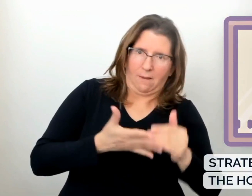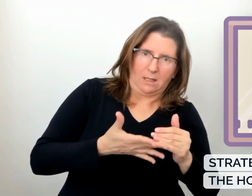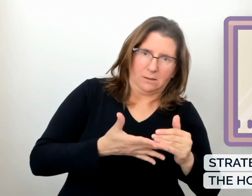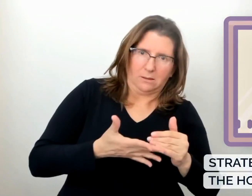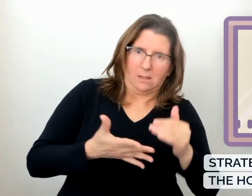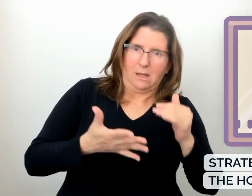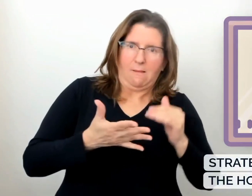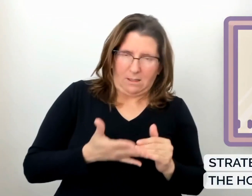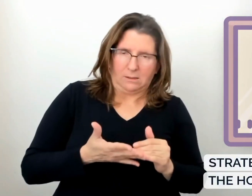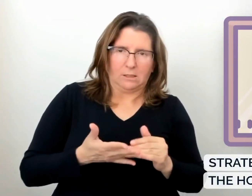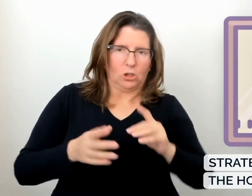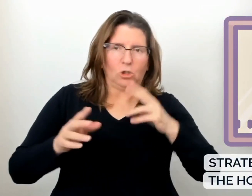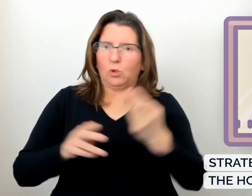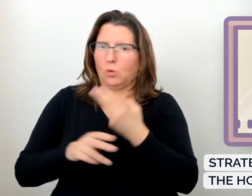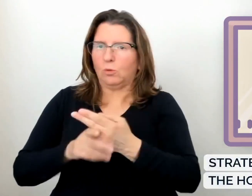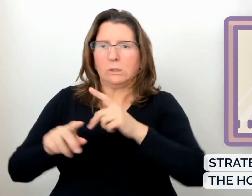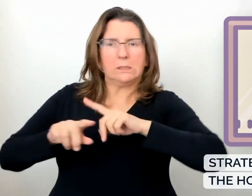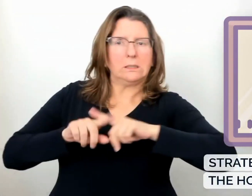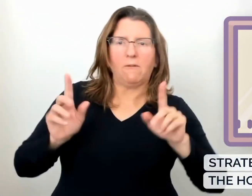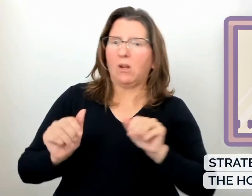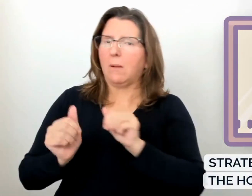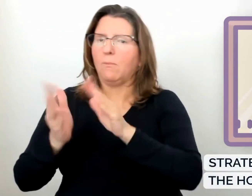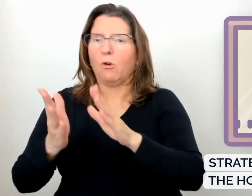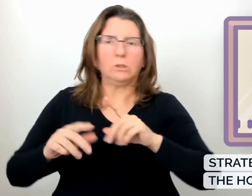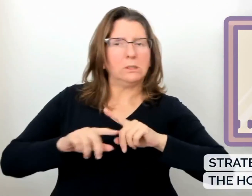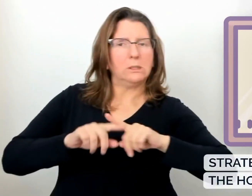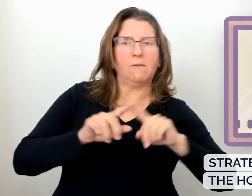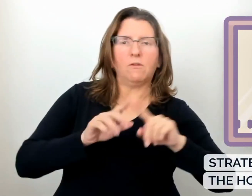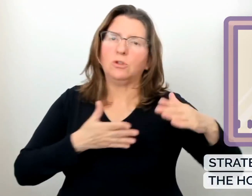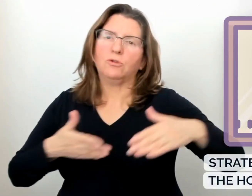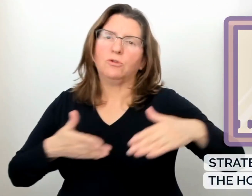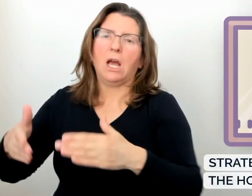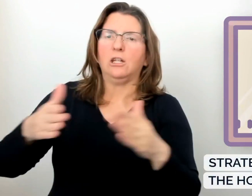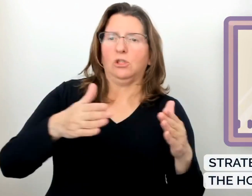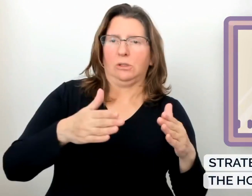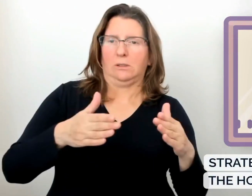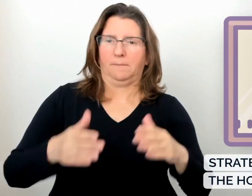This is the "how" of learning.